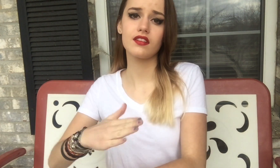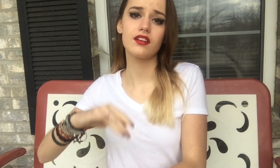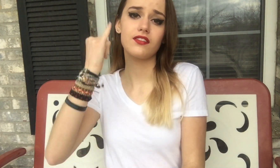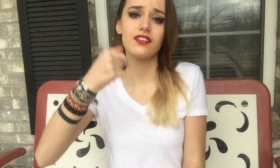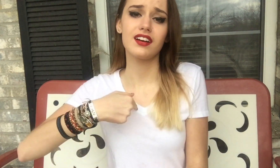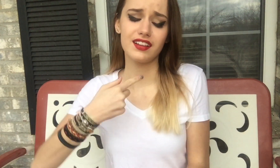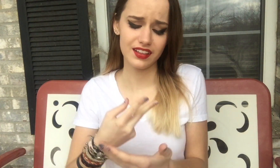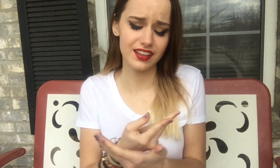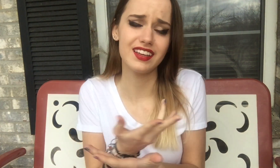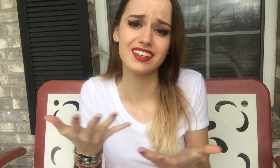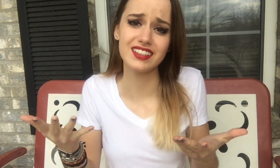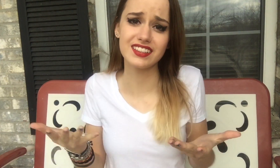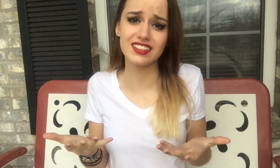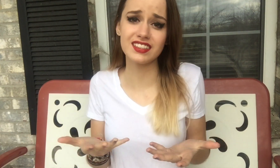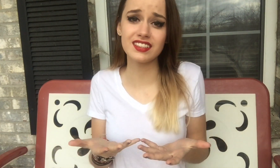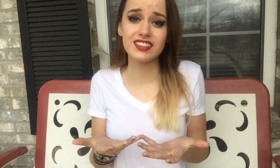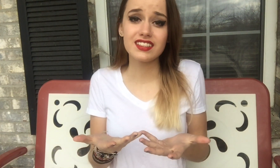If I lay here